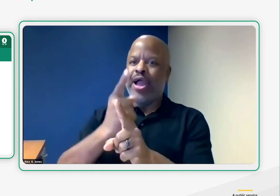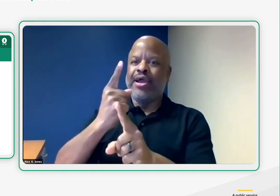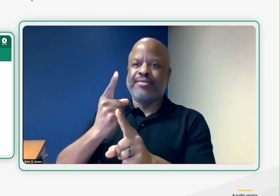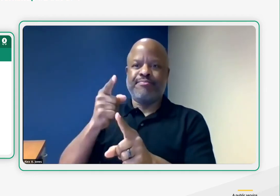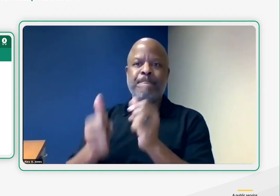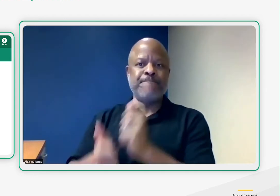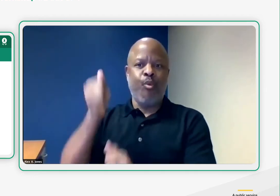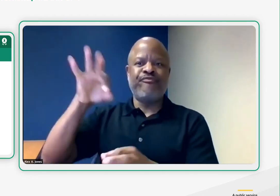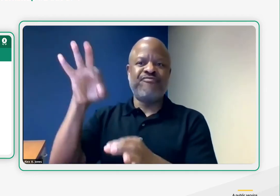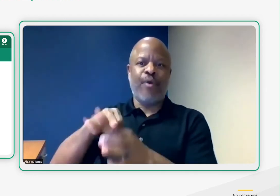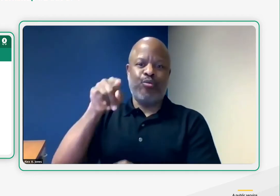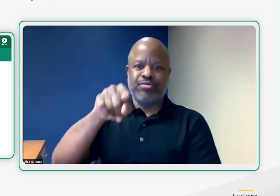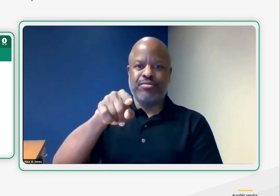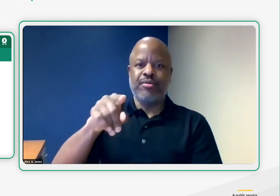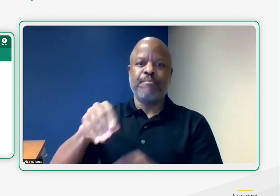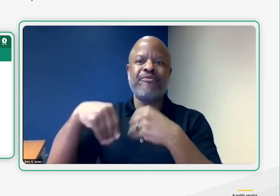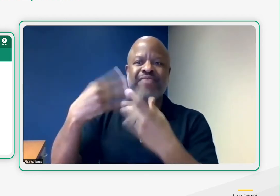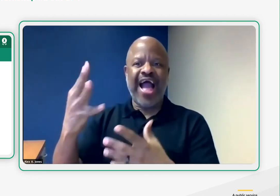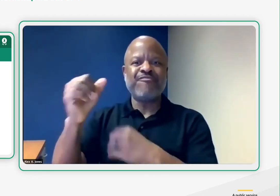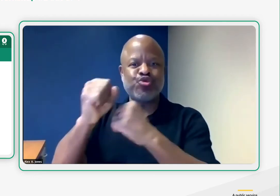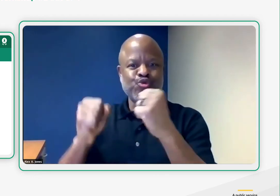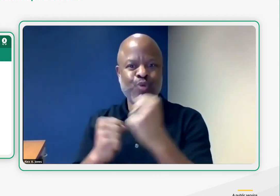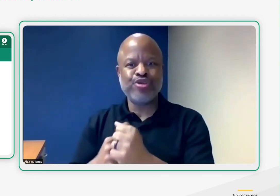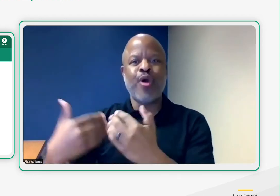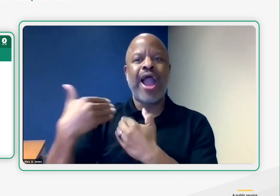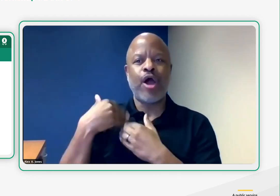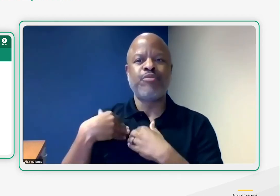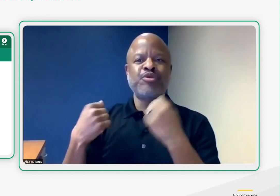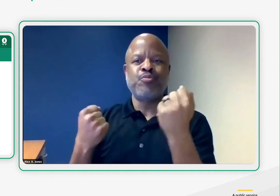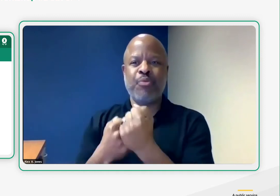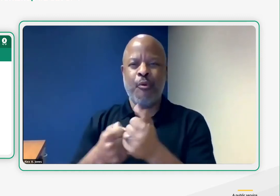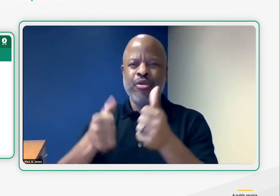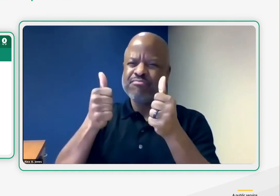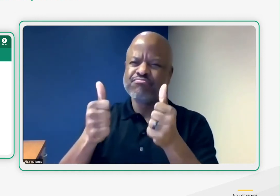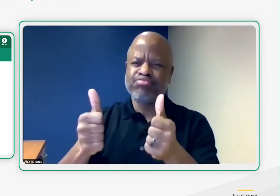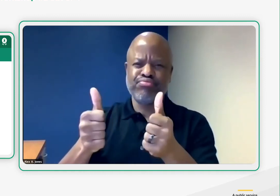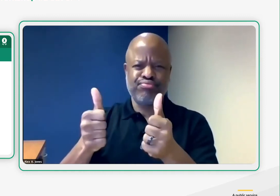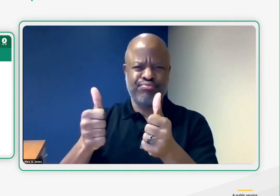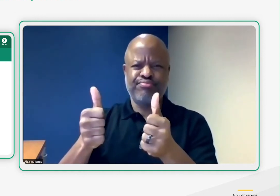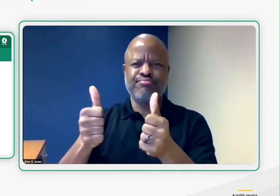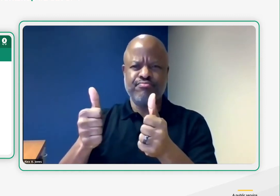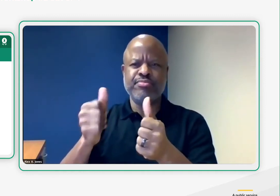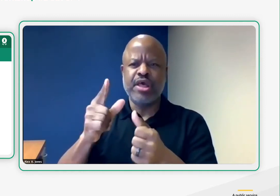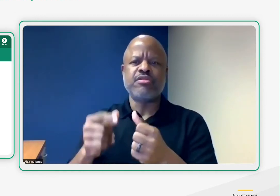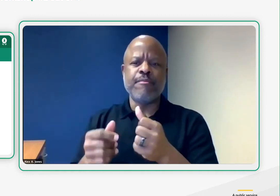So most of you actually chose the right answer and said that a financial coach provides structure, accountability, and support. That is correct.